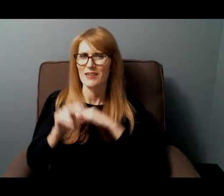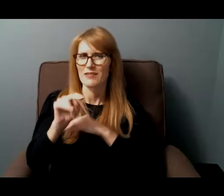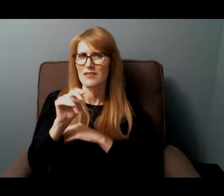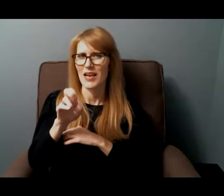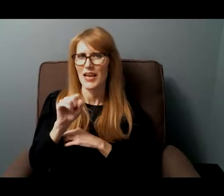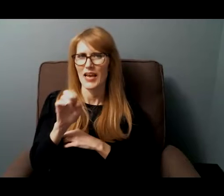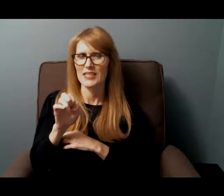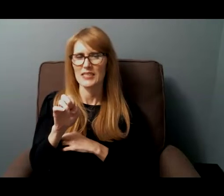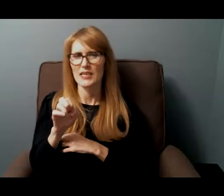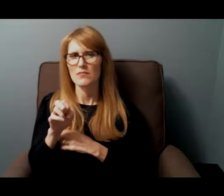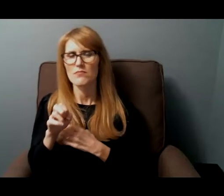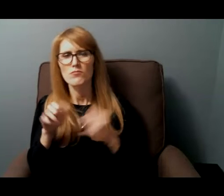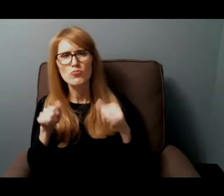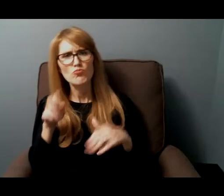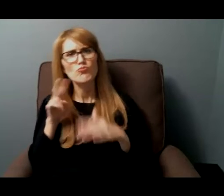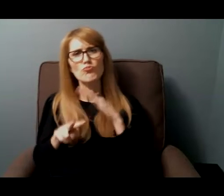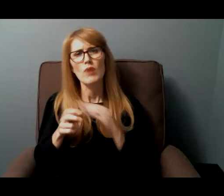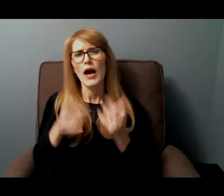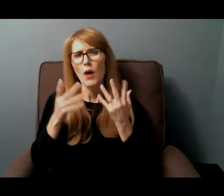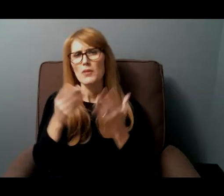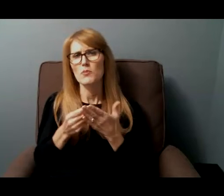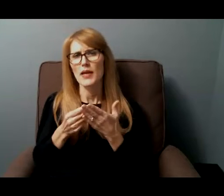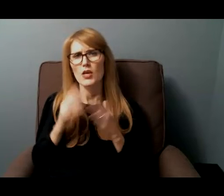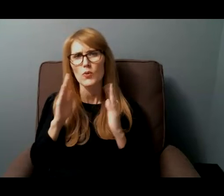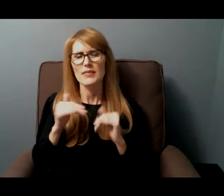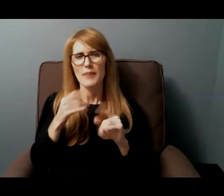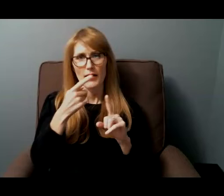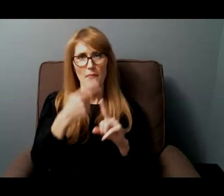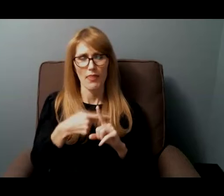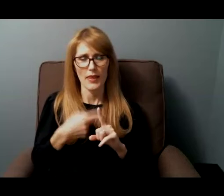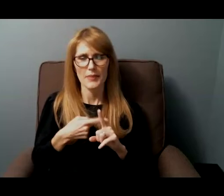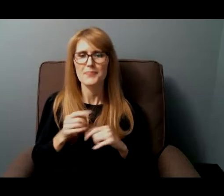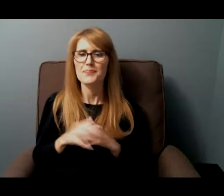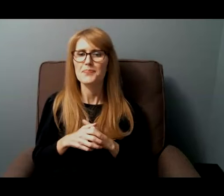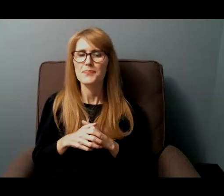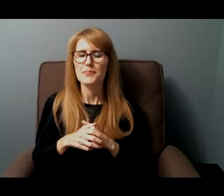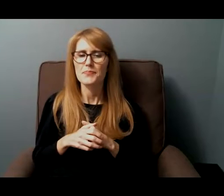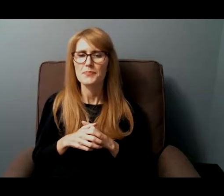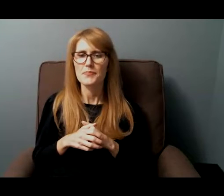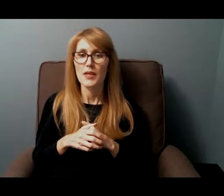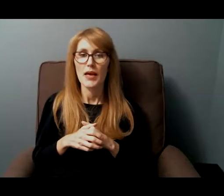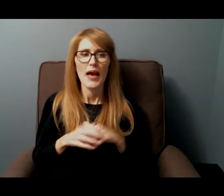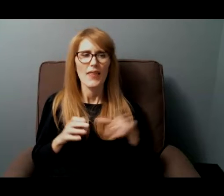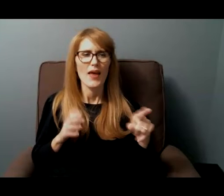projection of what you expect monthly. And then we'll get to, in a few slides, once